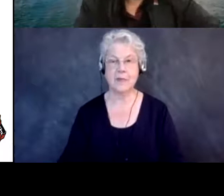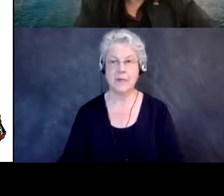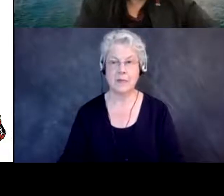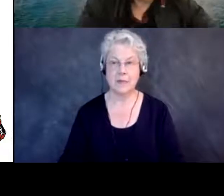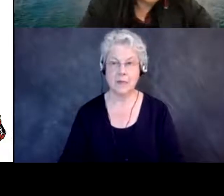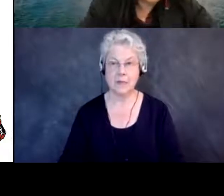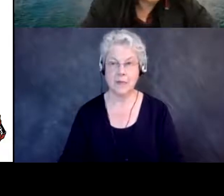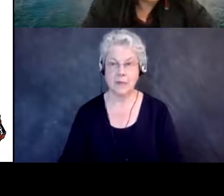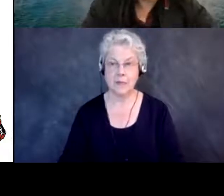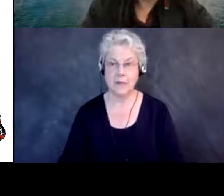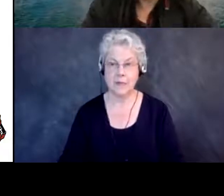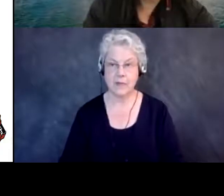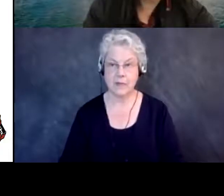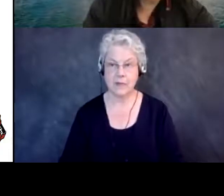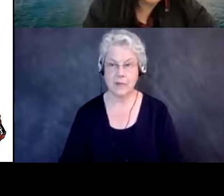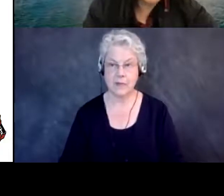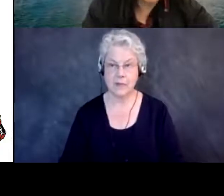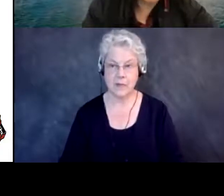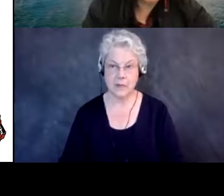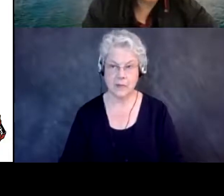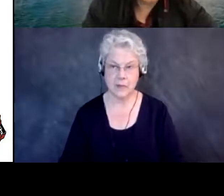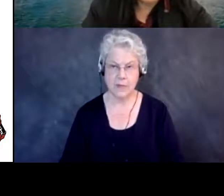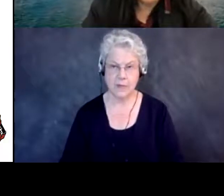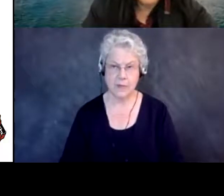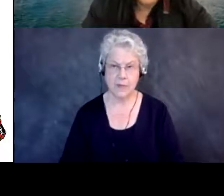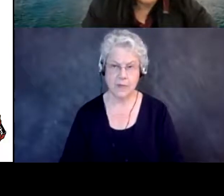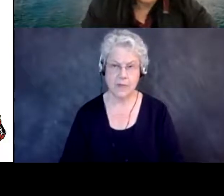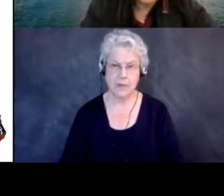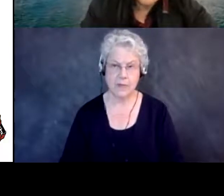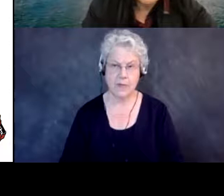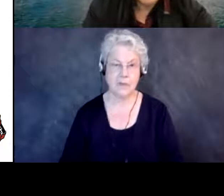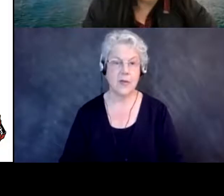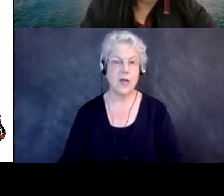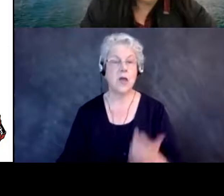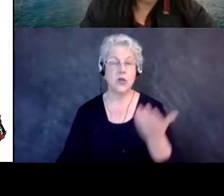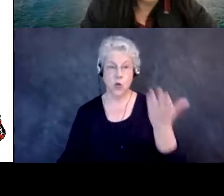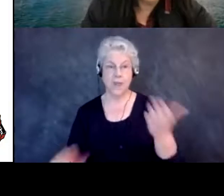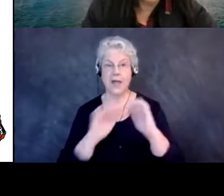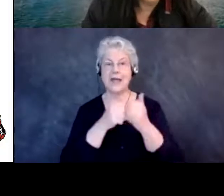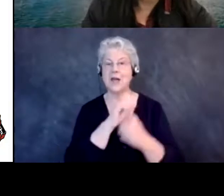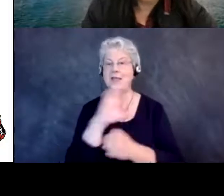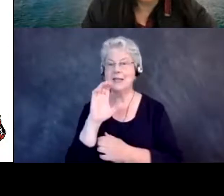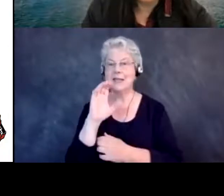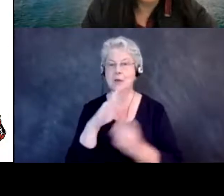So, this is how the CCP relates to other plans. If we look at the CCP, generally it's